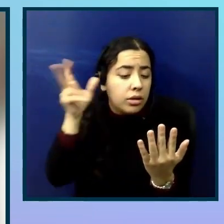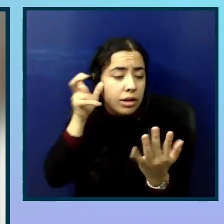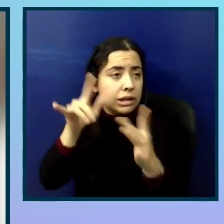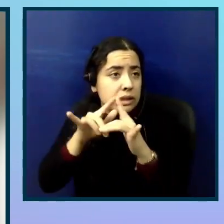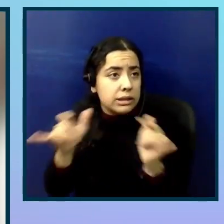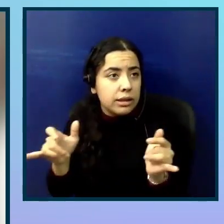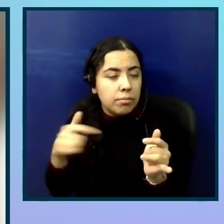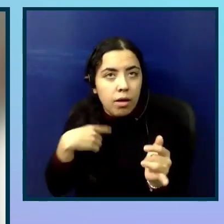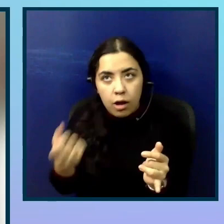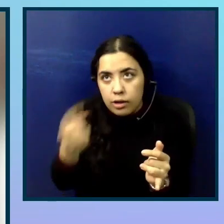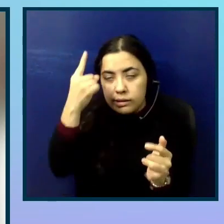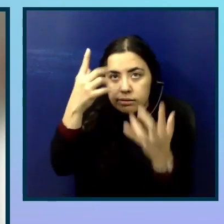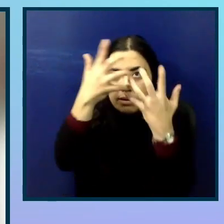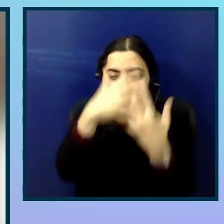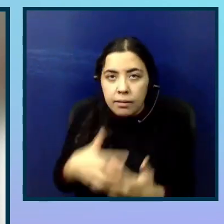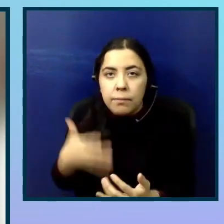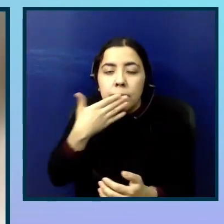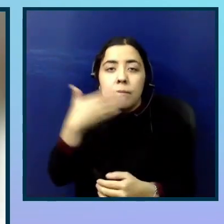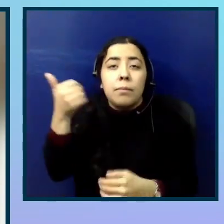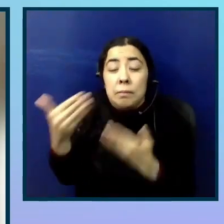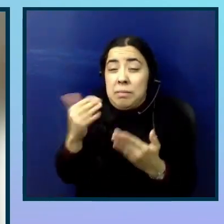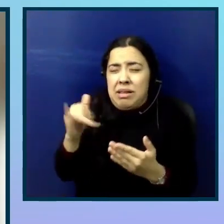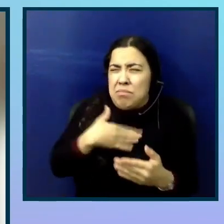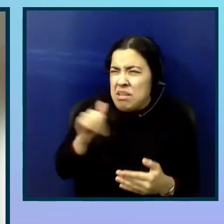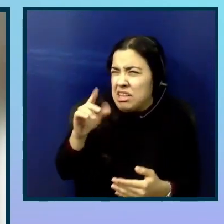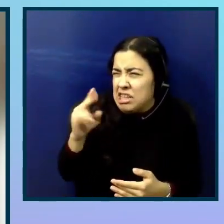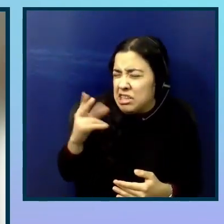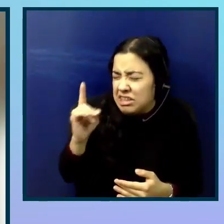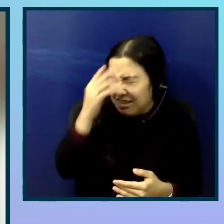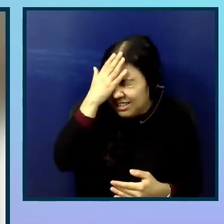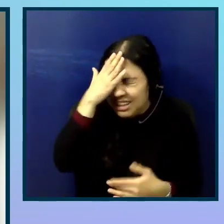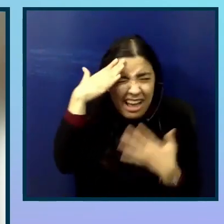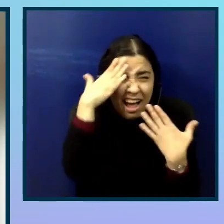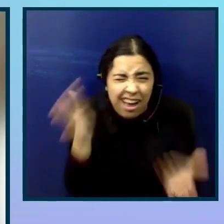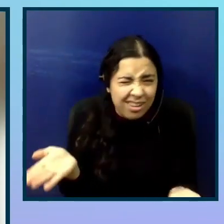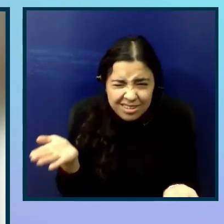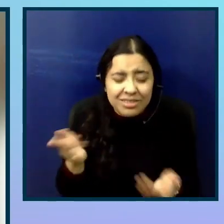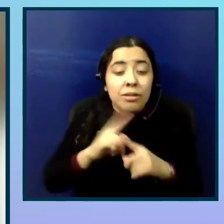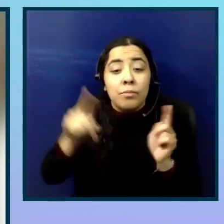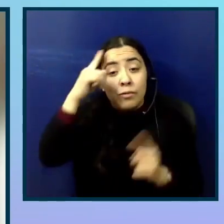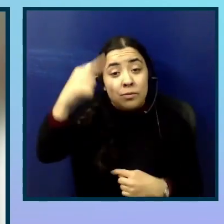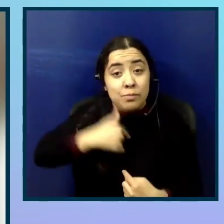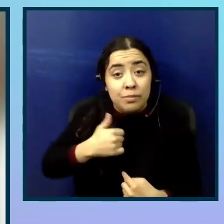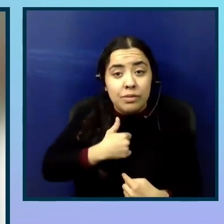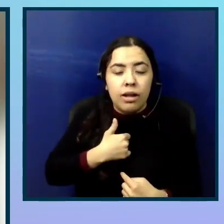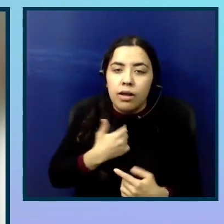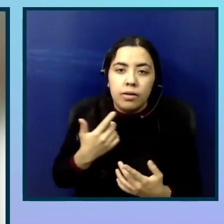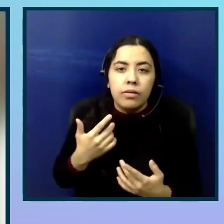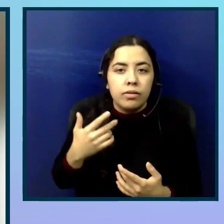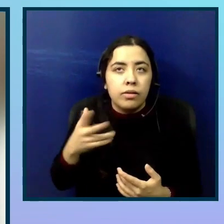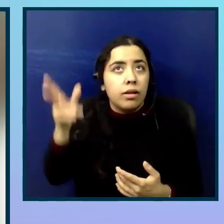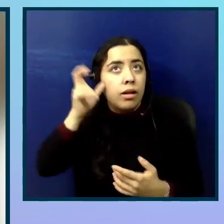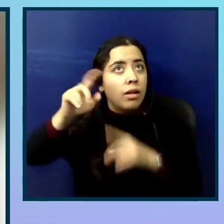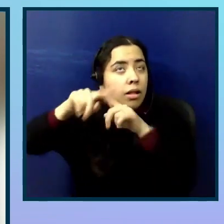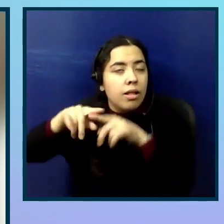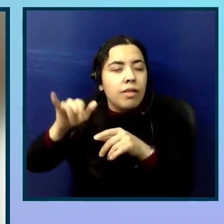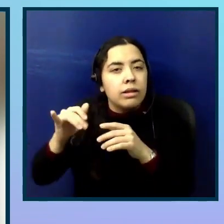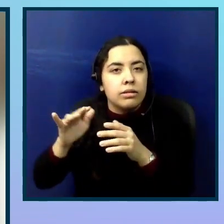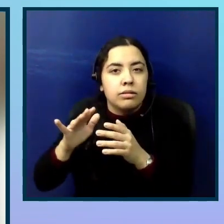I think that might be more of an ADHD. I don't know, but for me that sits very, very well. And I won't necessarily associate